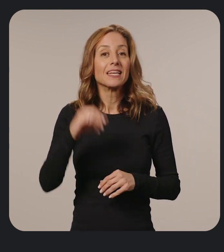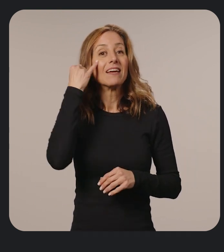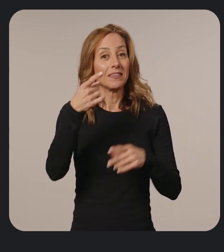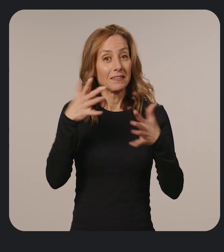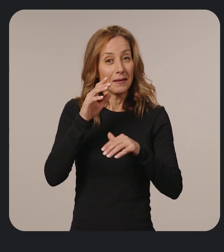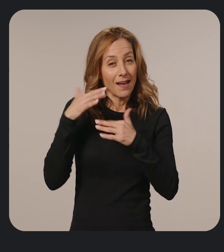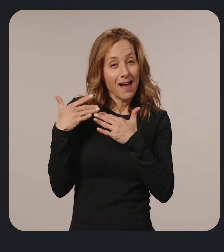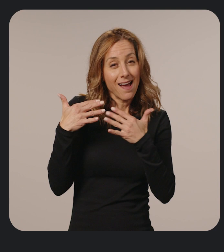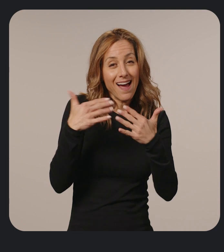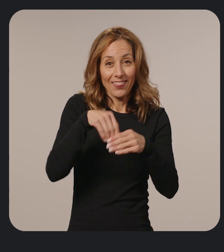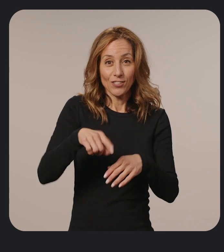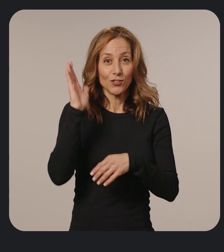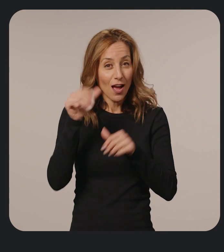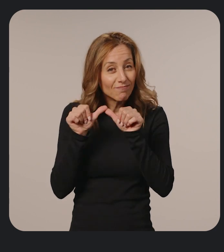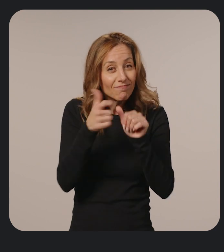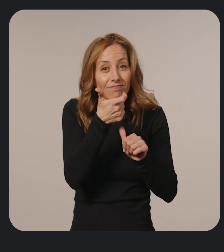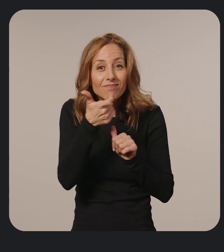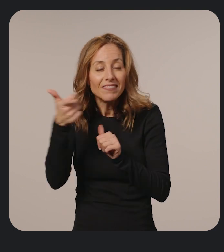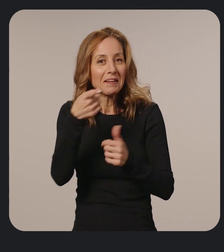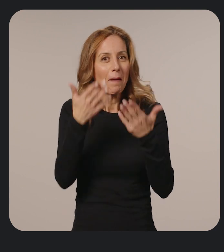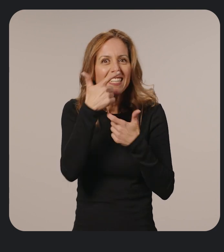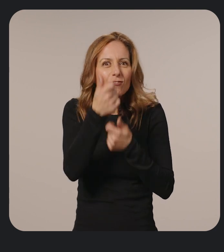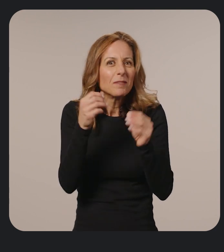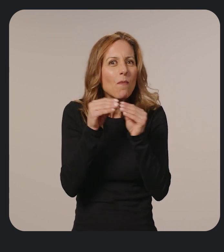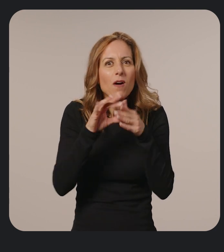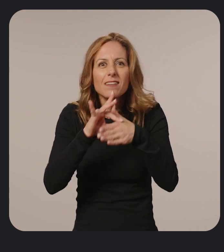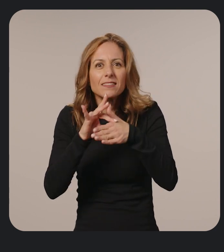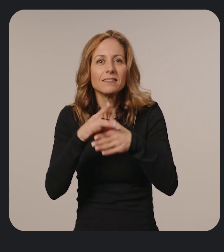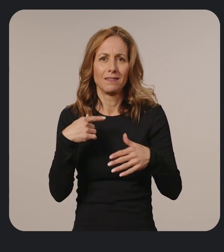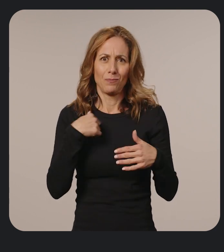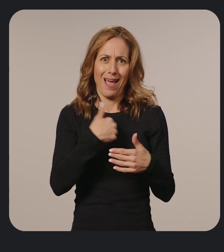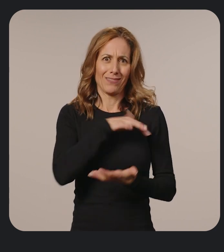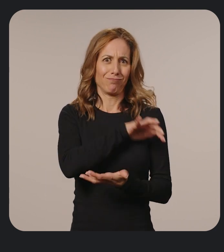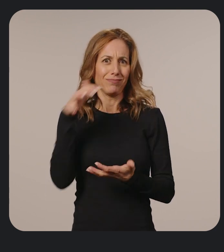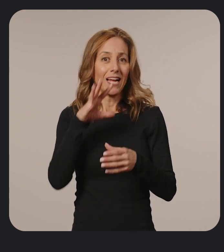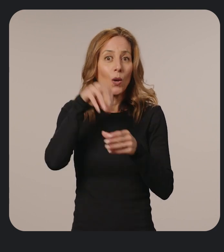for the users of your apps. If you've made it this far into our talk, you're probably interested in some additional content,